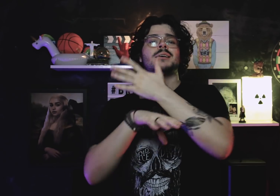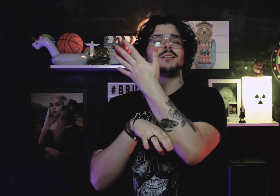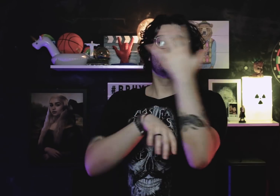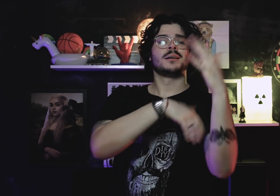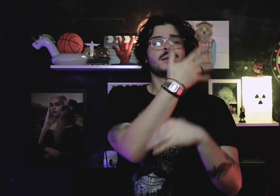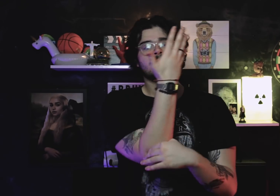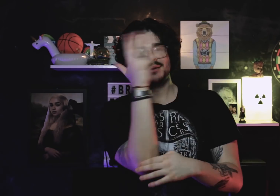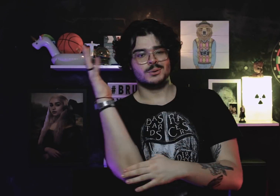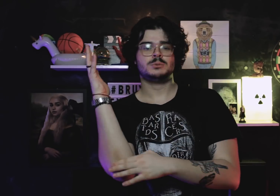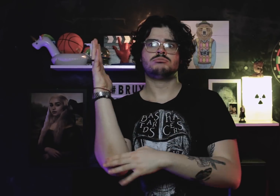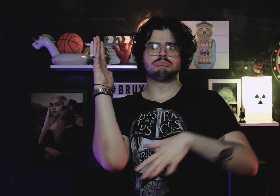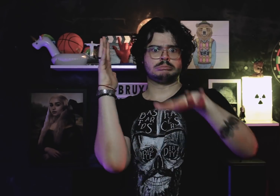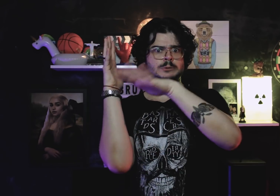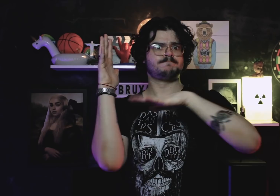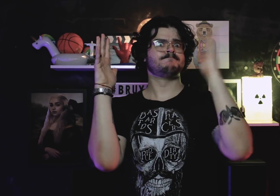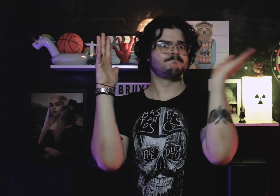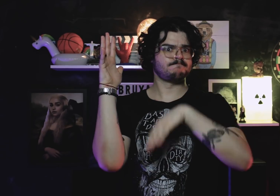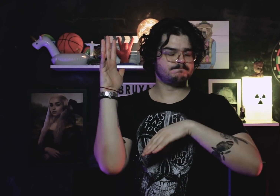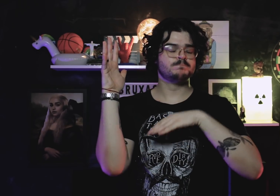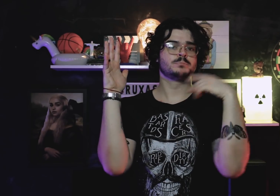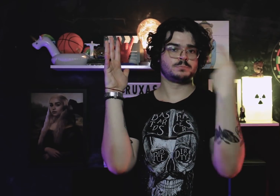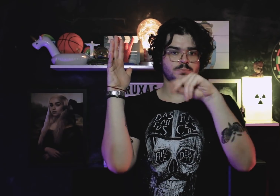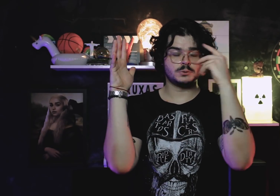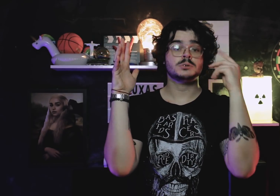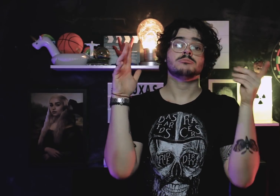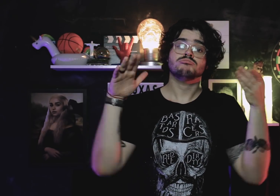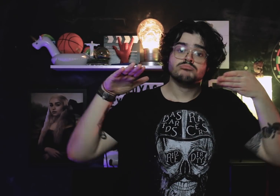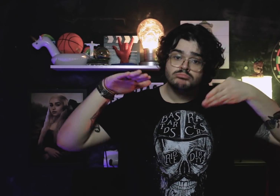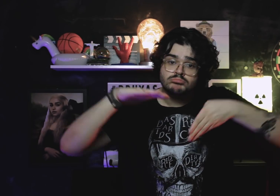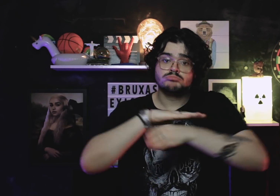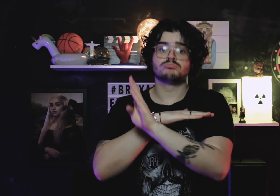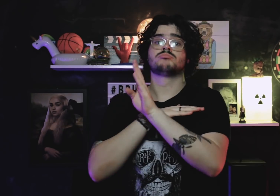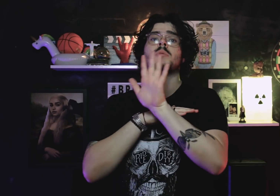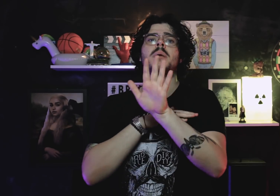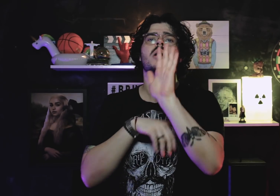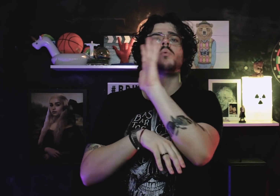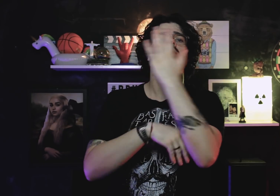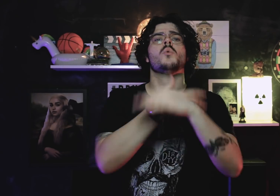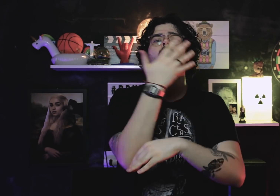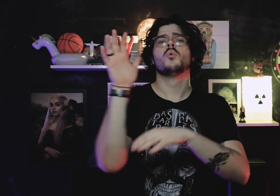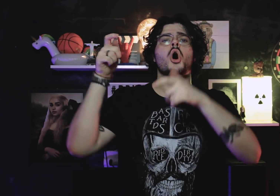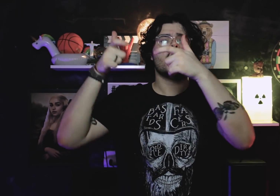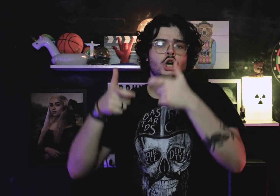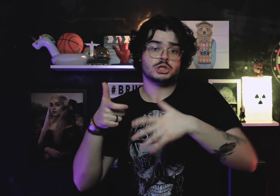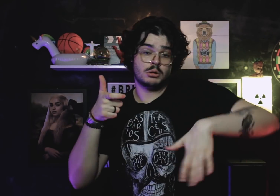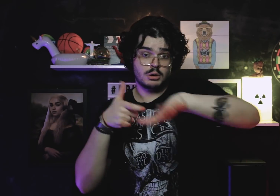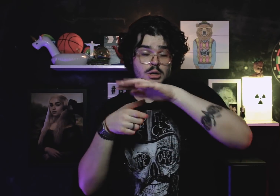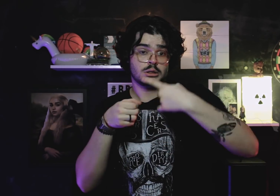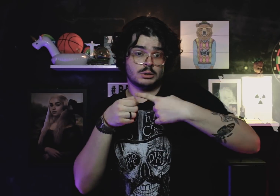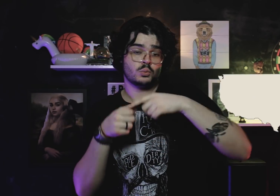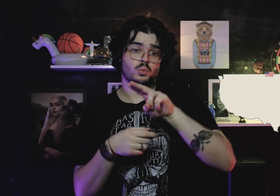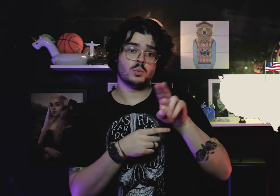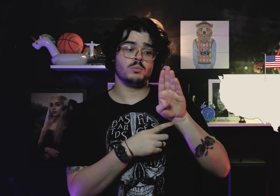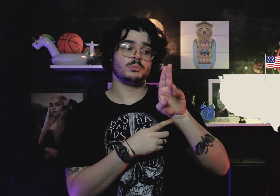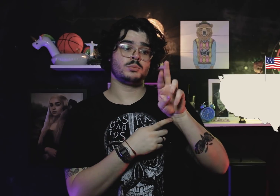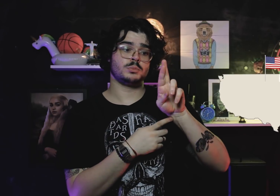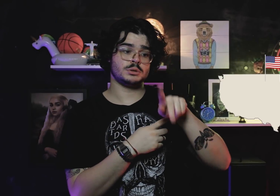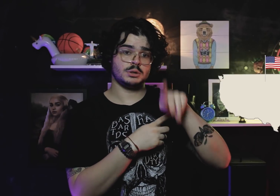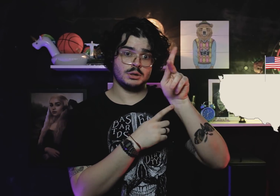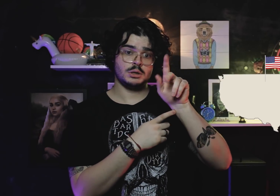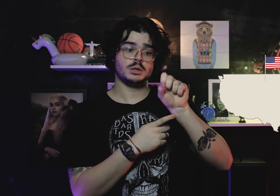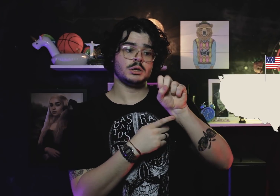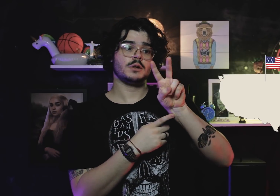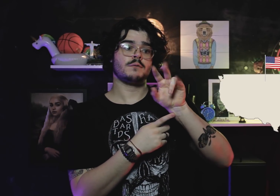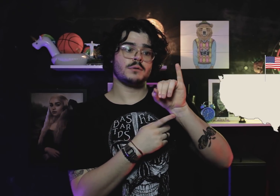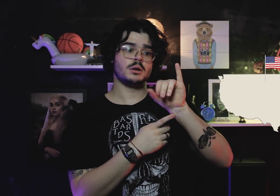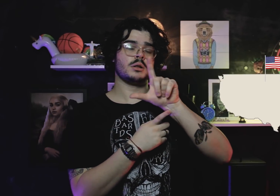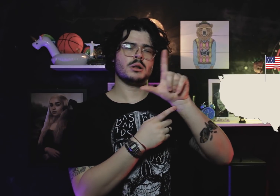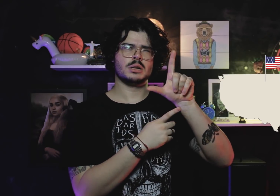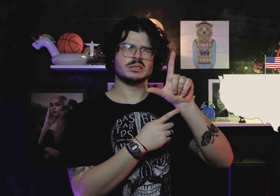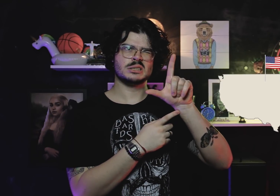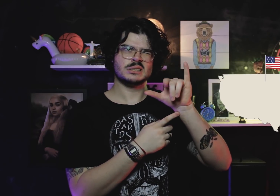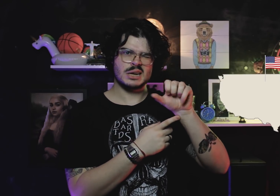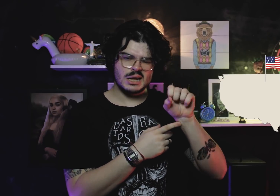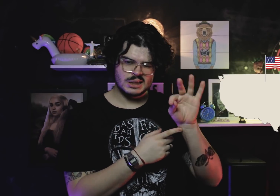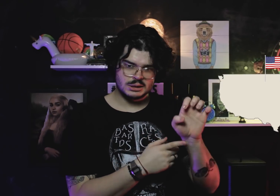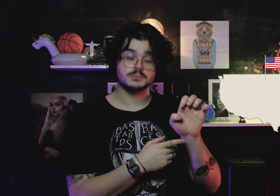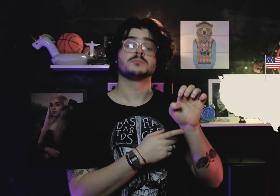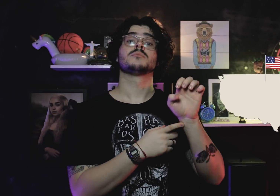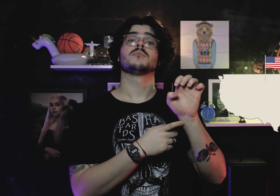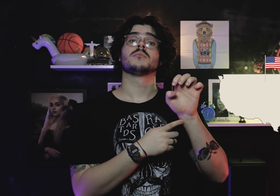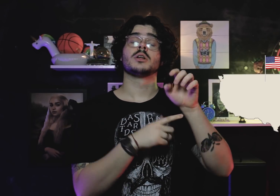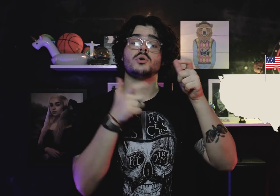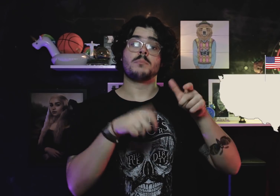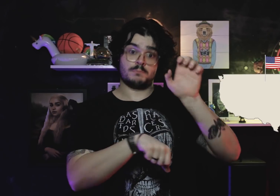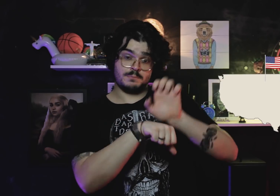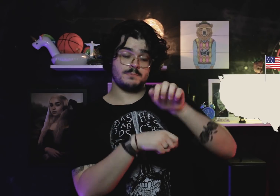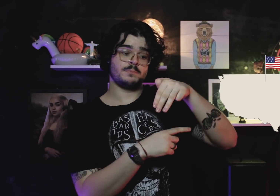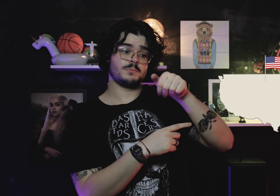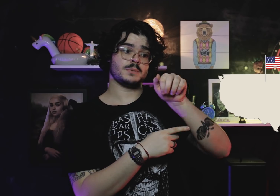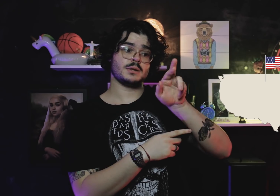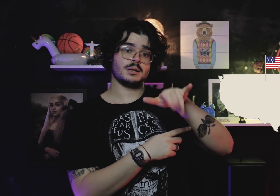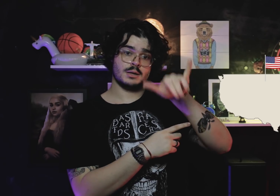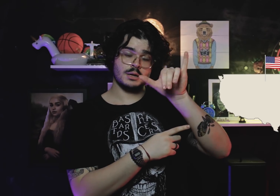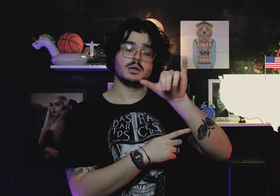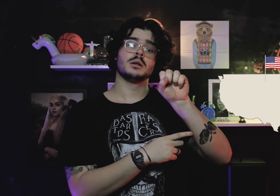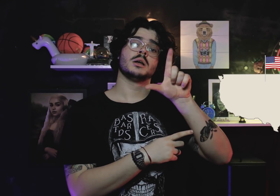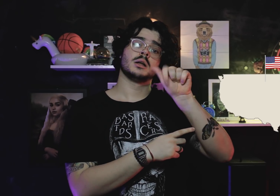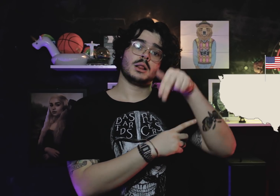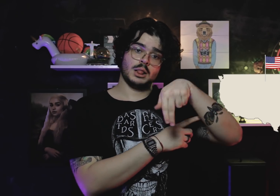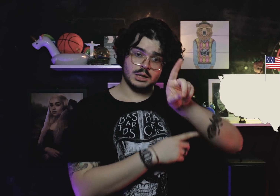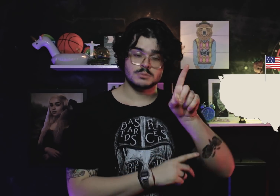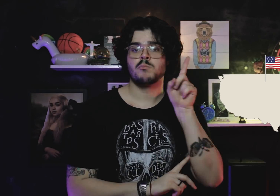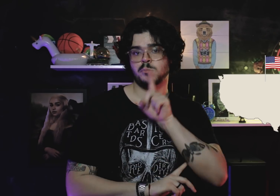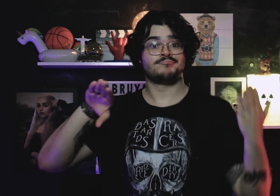to a cursed forest, Burkittsville, Maryland, USA.